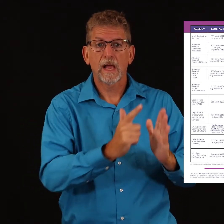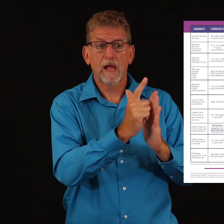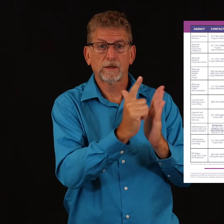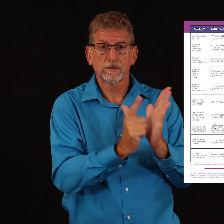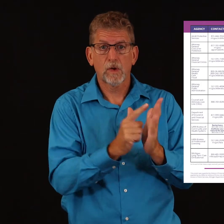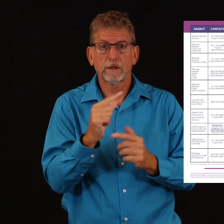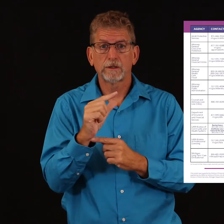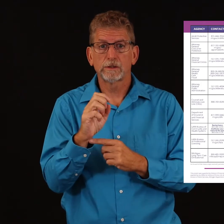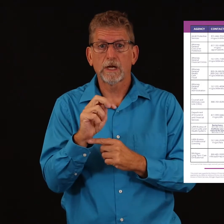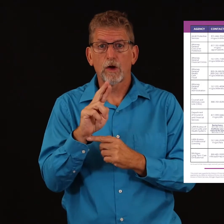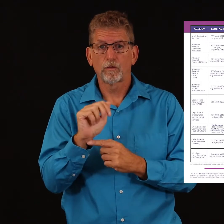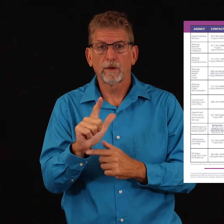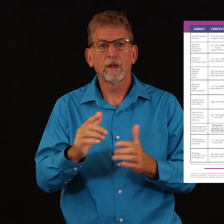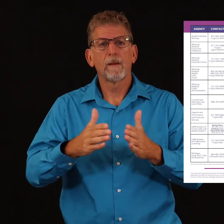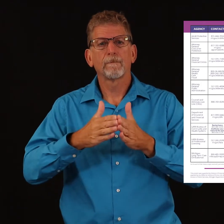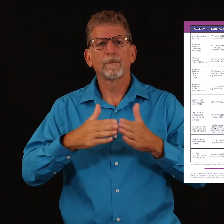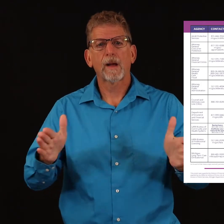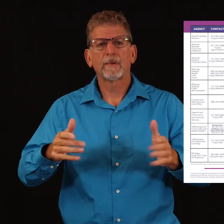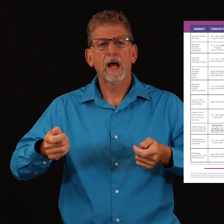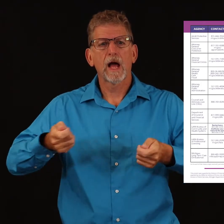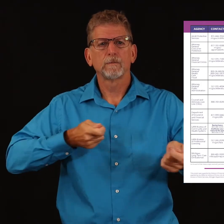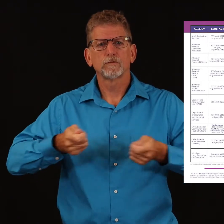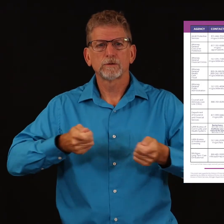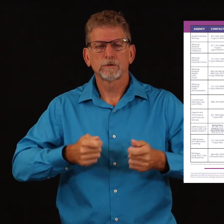Attorney General Public Administration